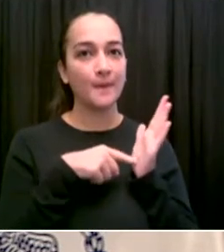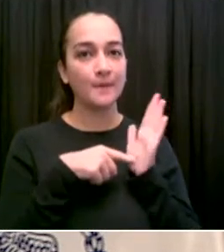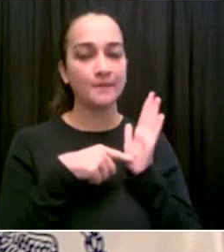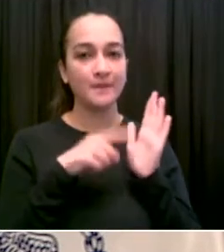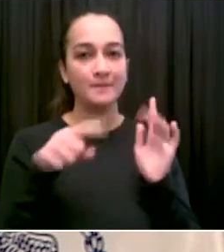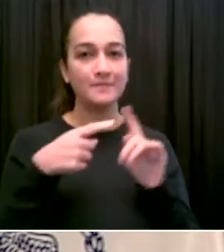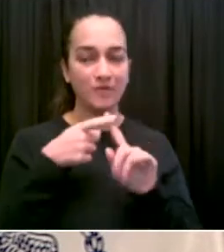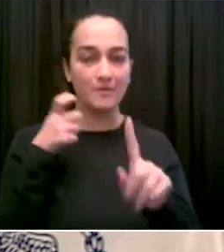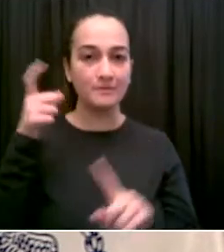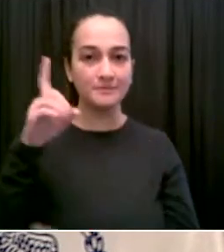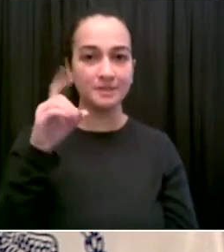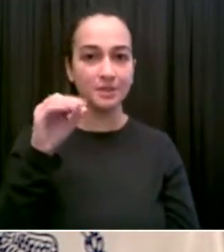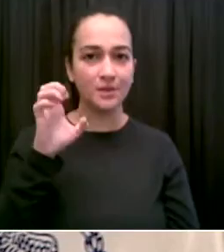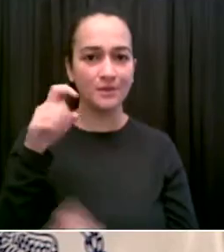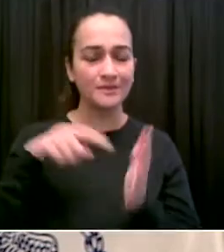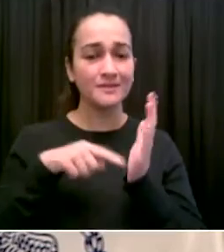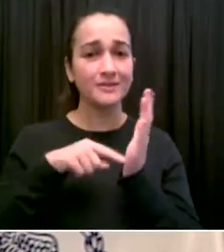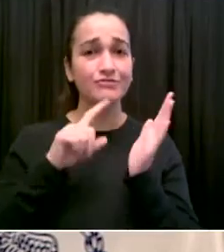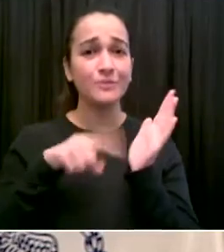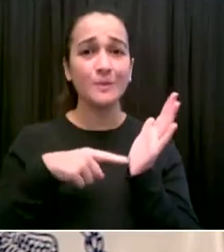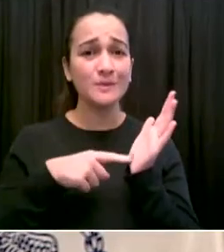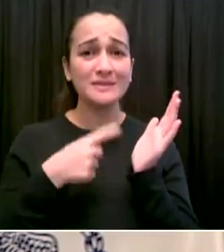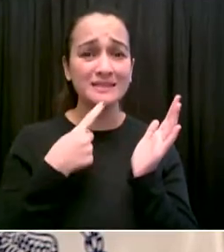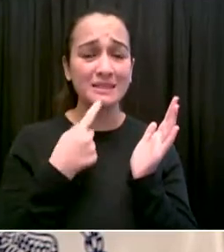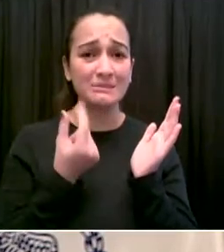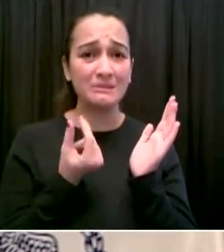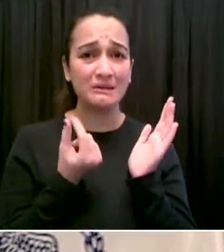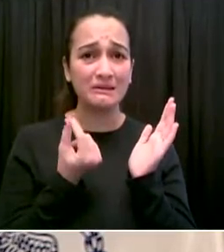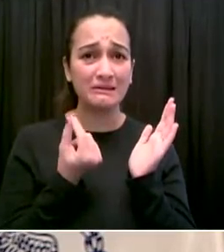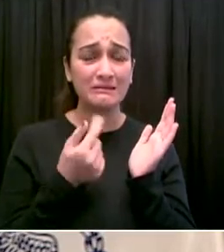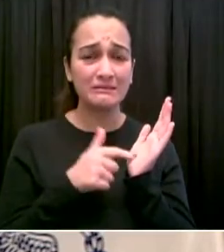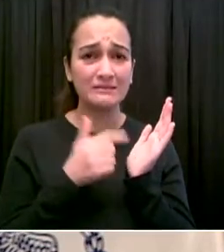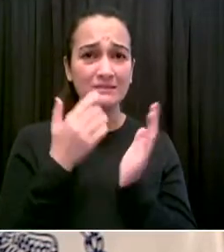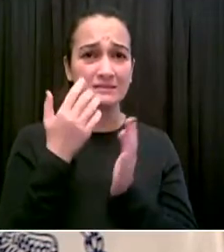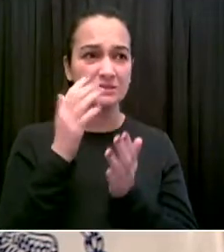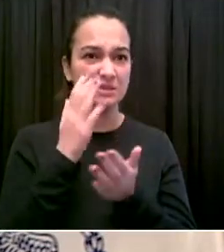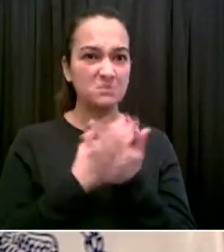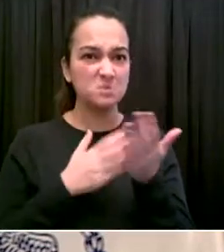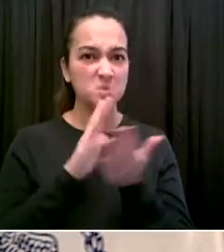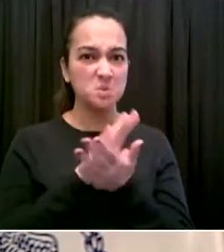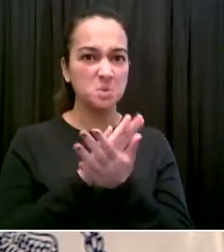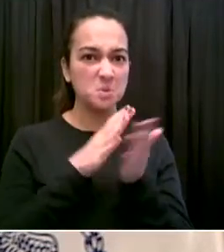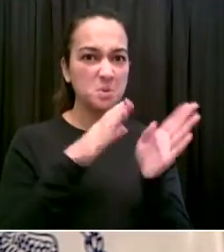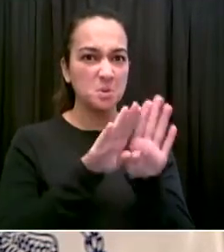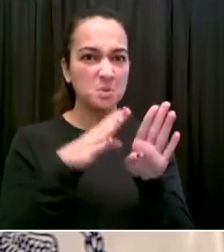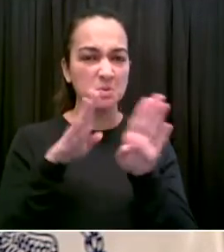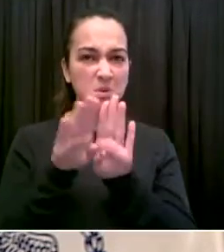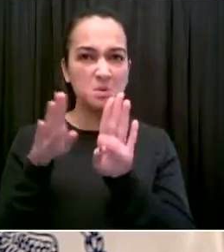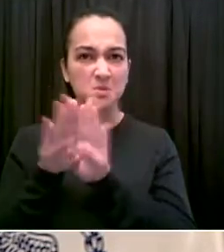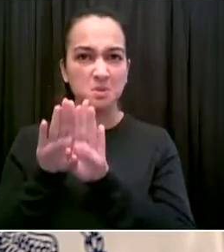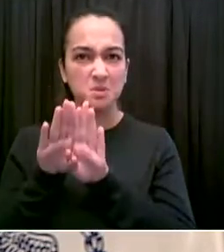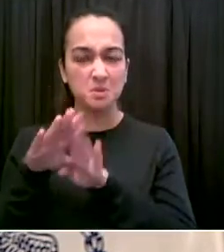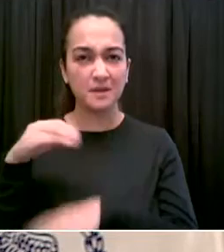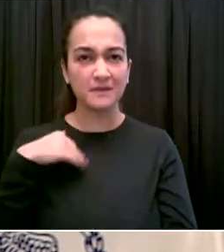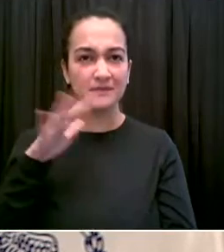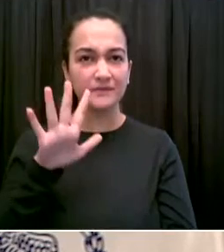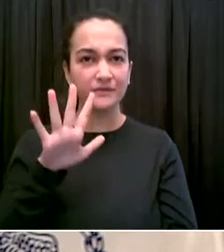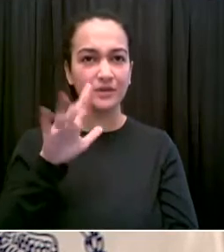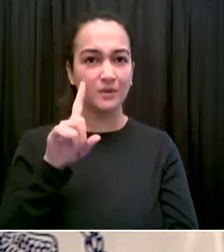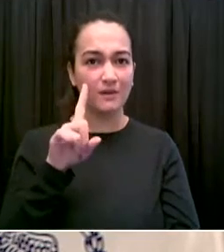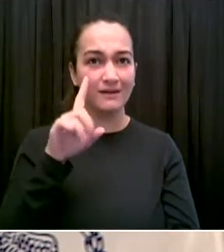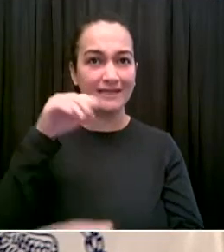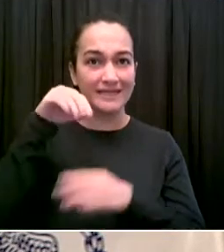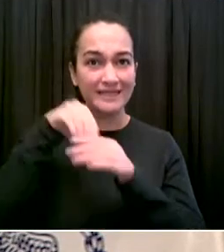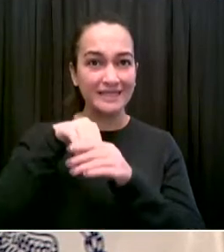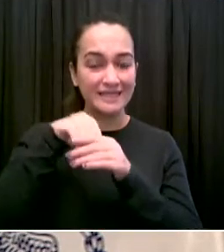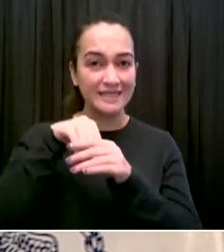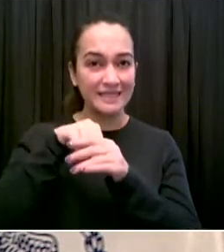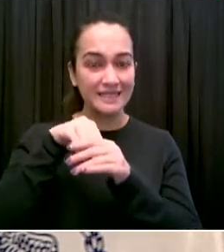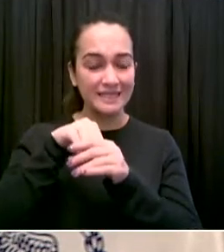VHAE SEEN SO FAR. YOU REPORTED